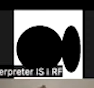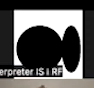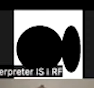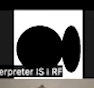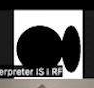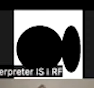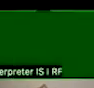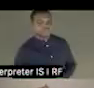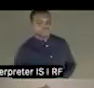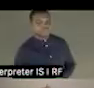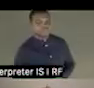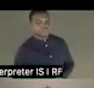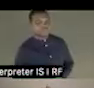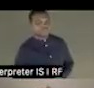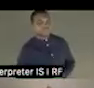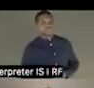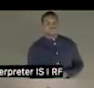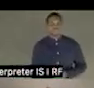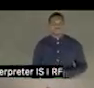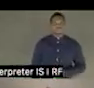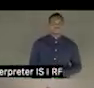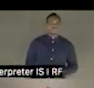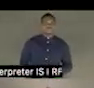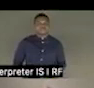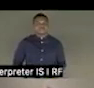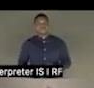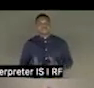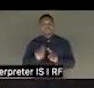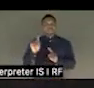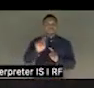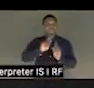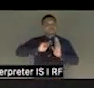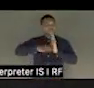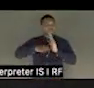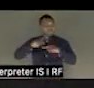criteria, then we do work in a very user centered approach.